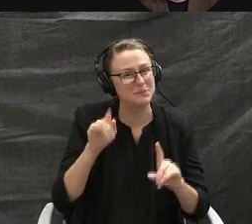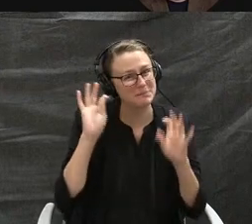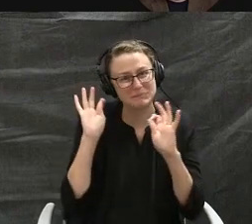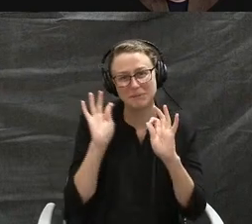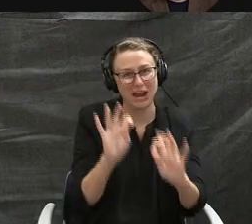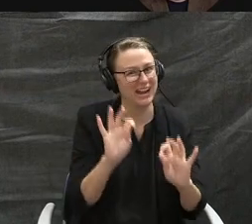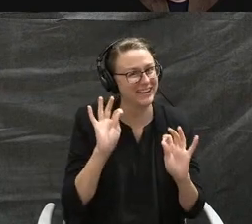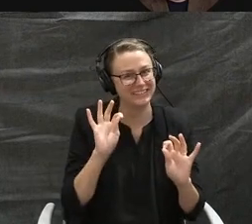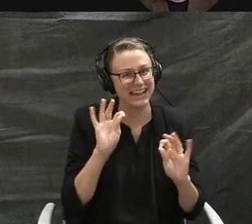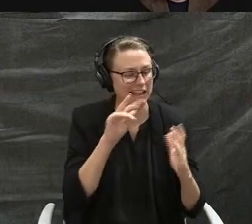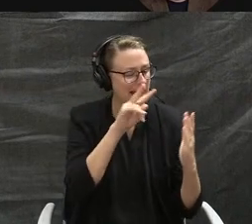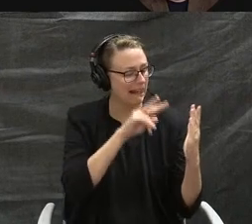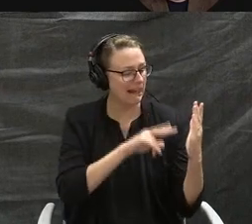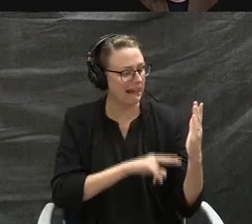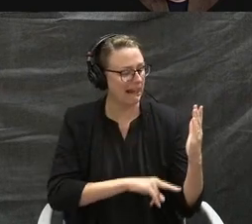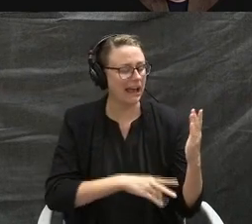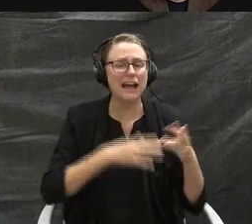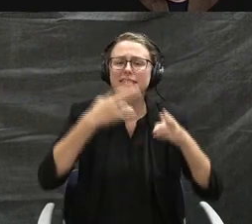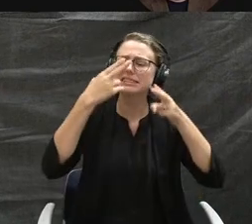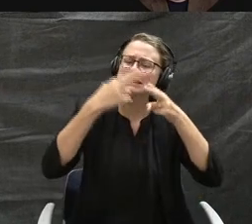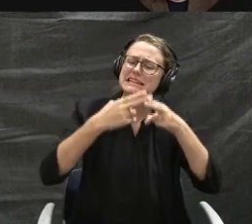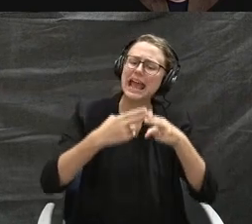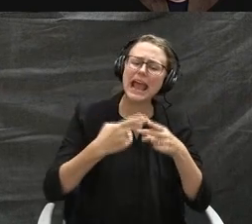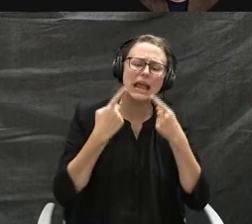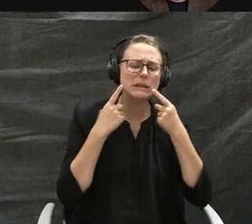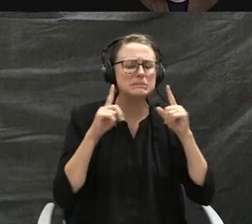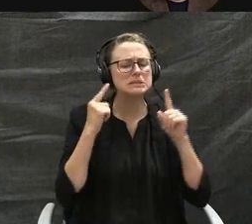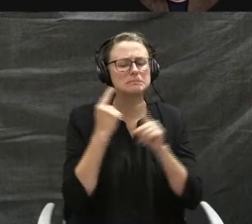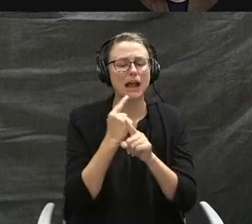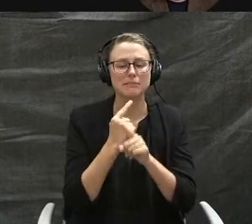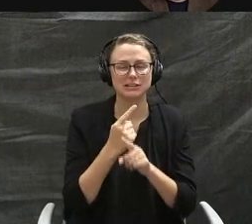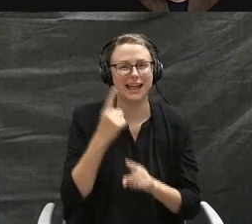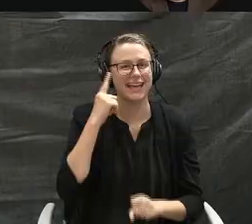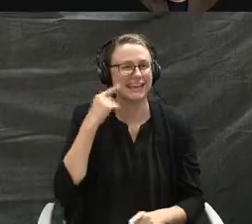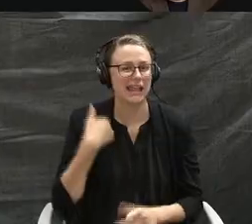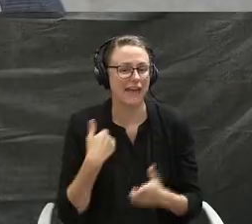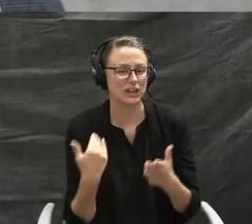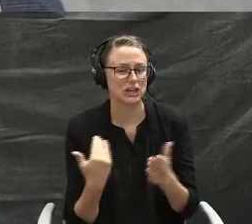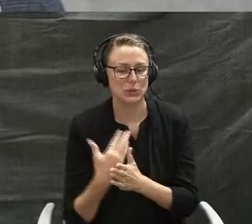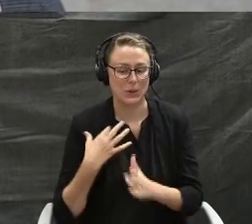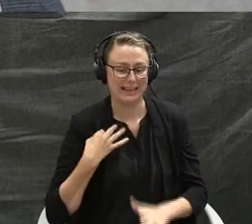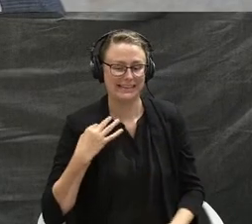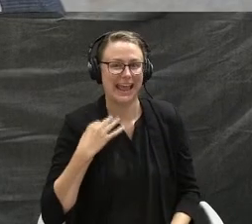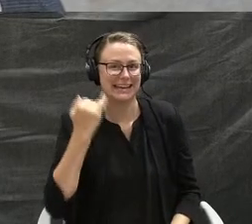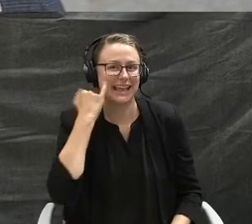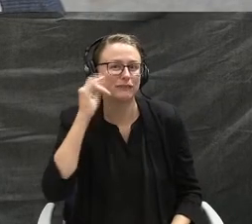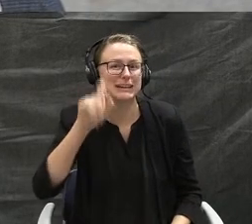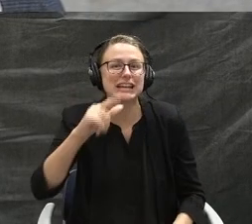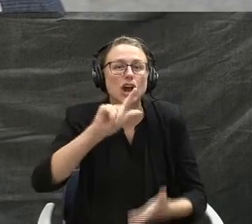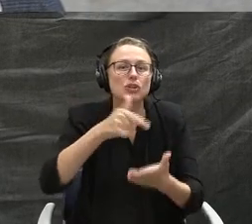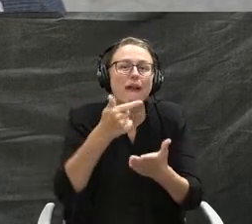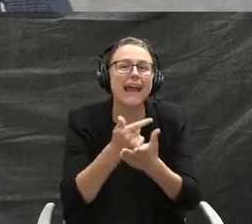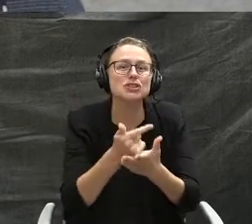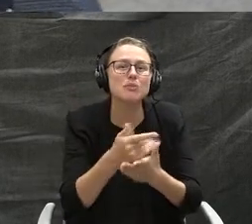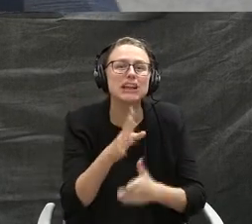announced all the names properly, so I think we have a new candidate for if we need to graduation speaker you know she